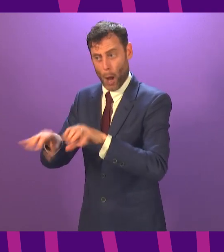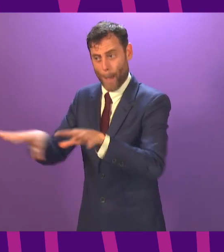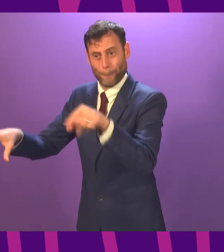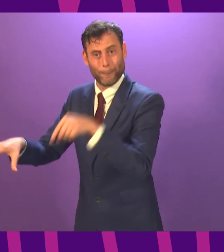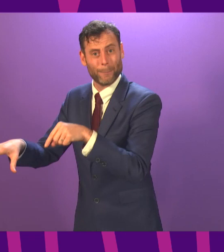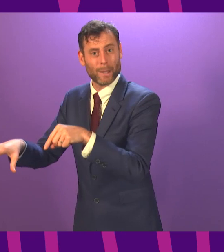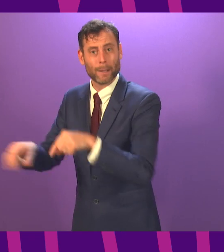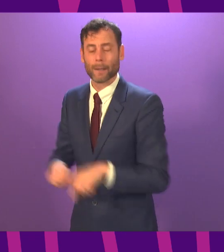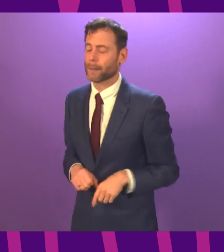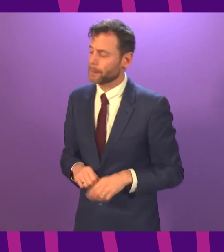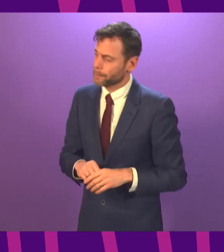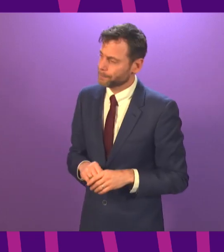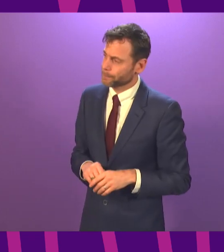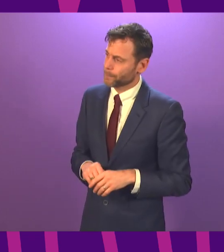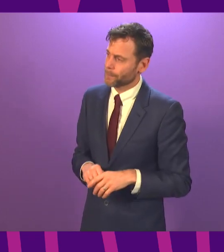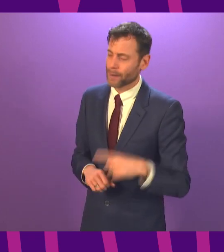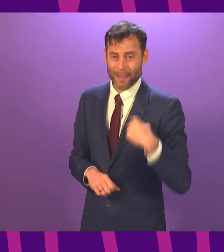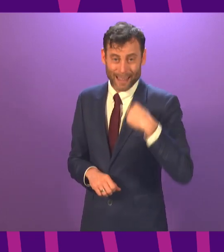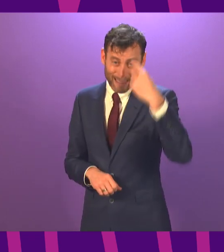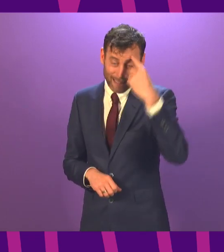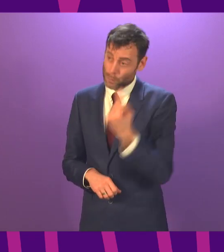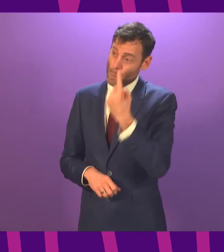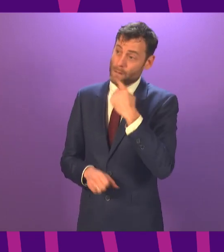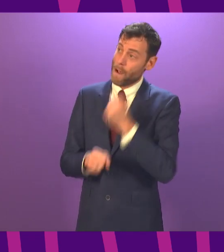may have overtaken me, but I believe that we may still be the only Government in the